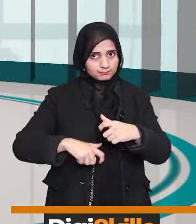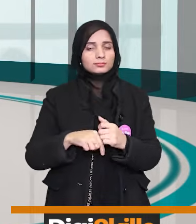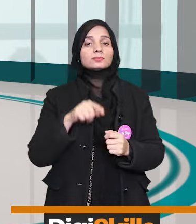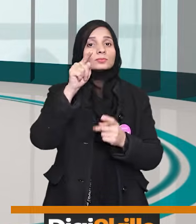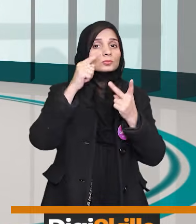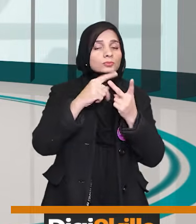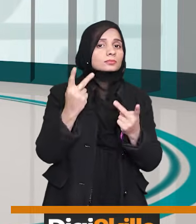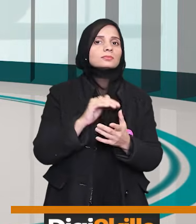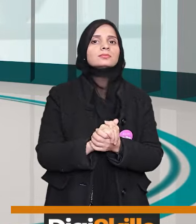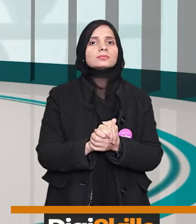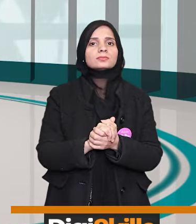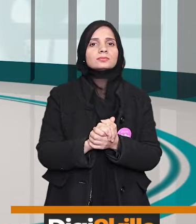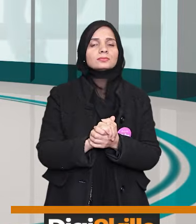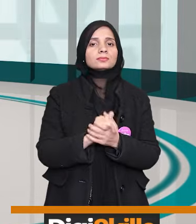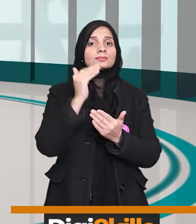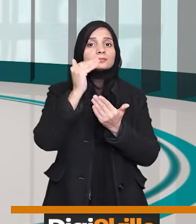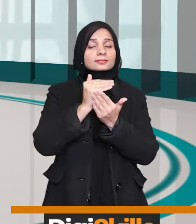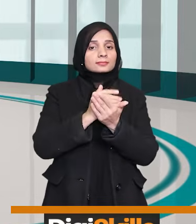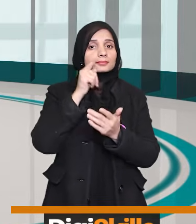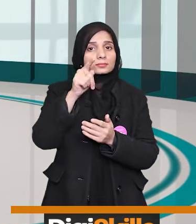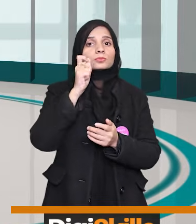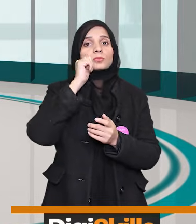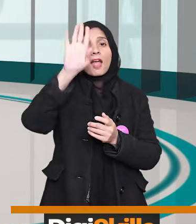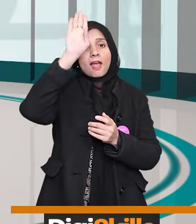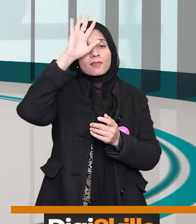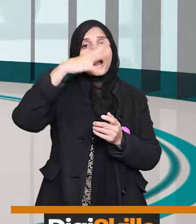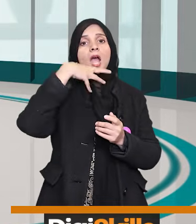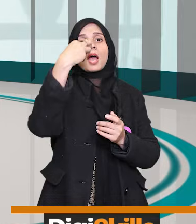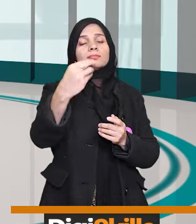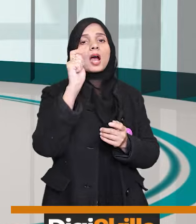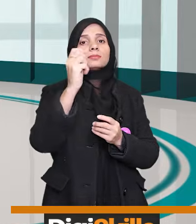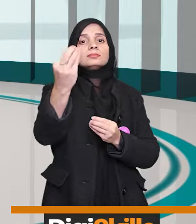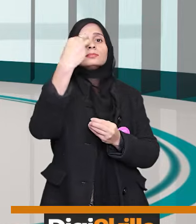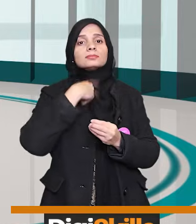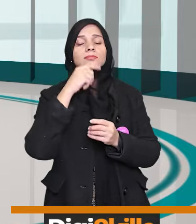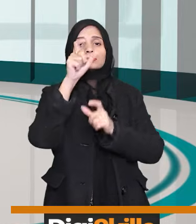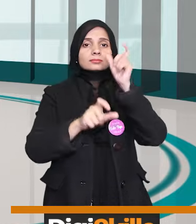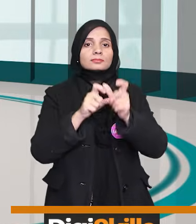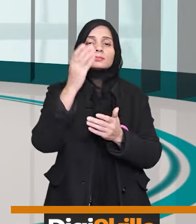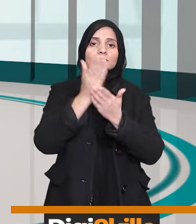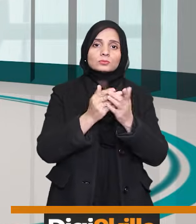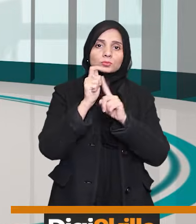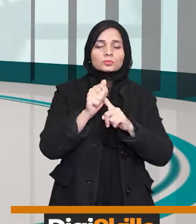and second be accountable to your employer/client.